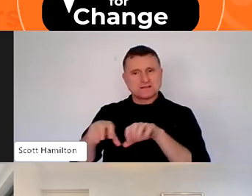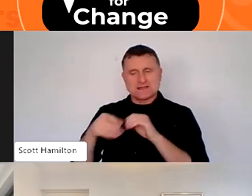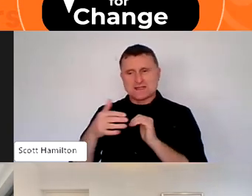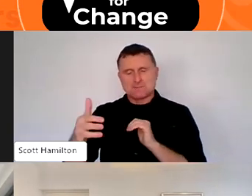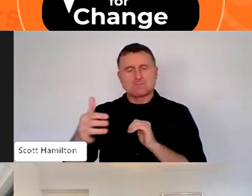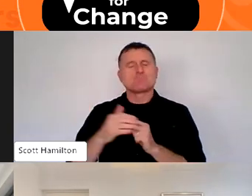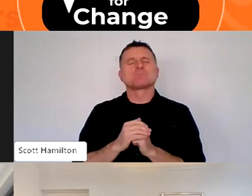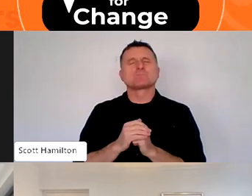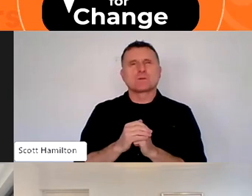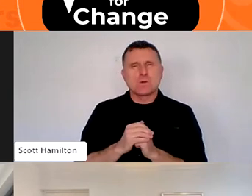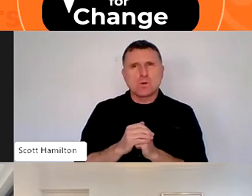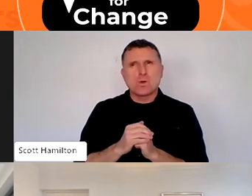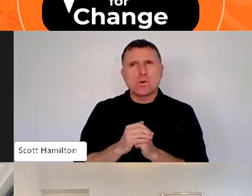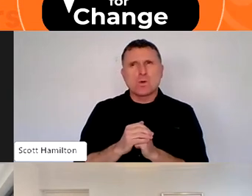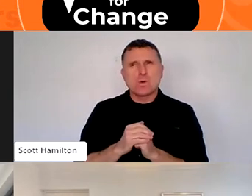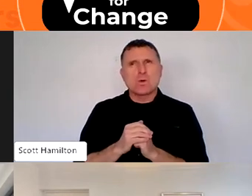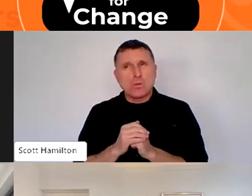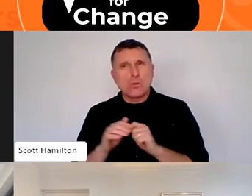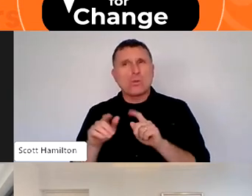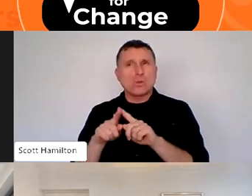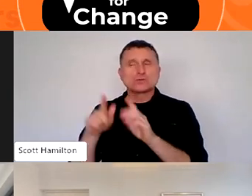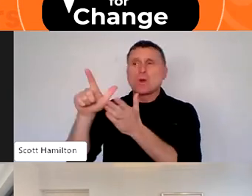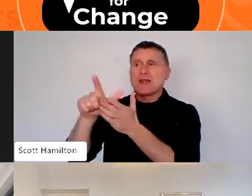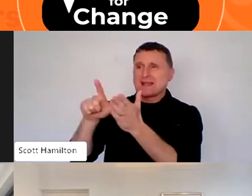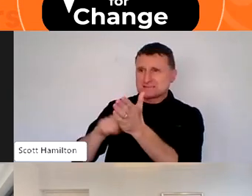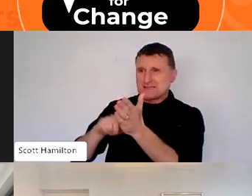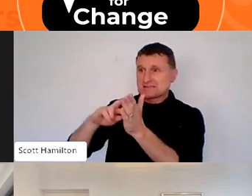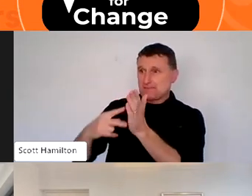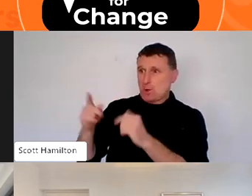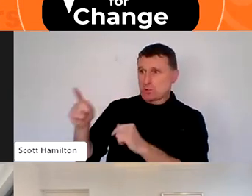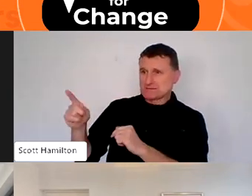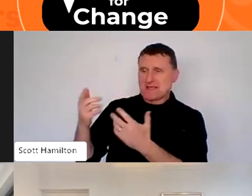of course important, but in thinking how we're training and up-skilling